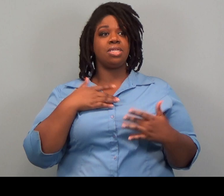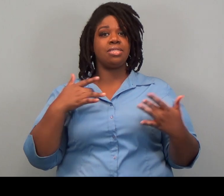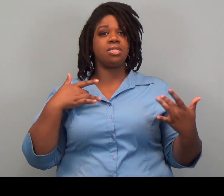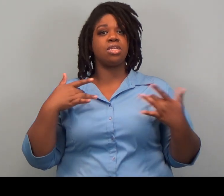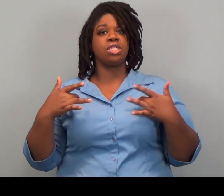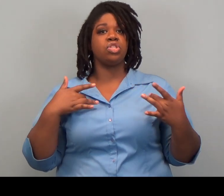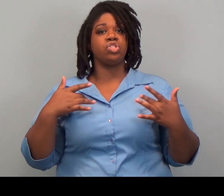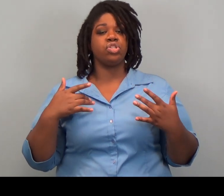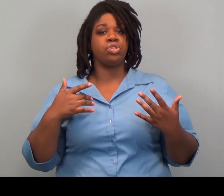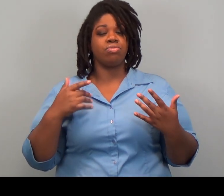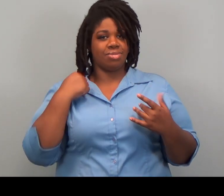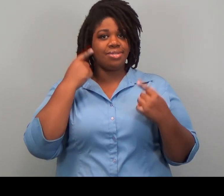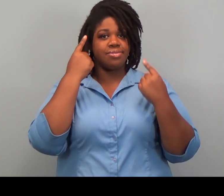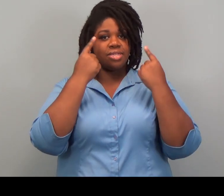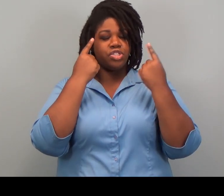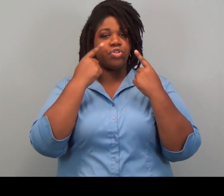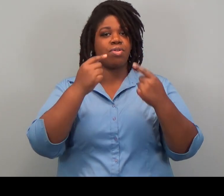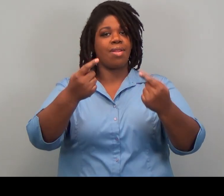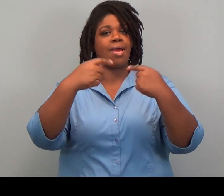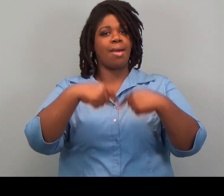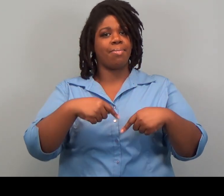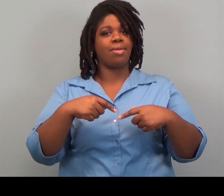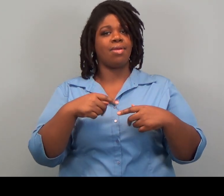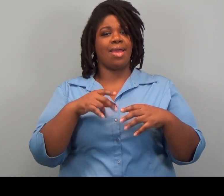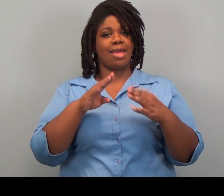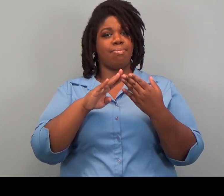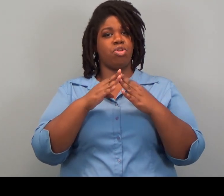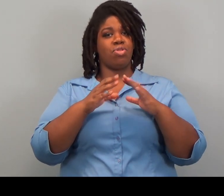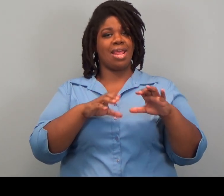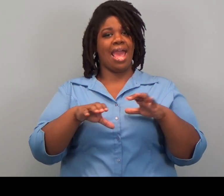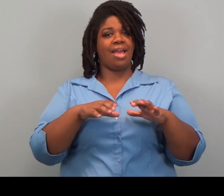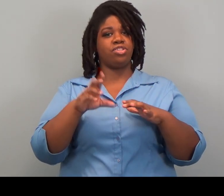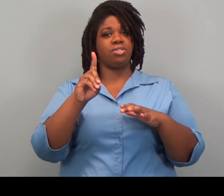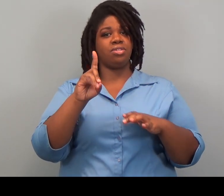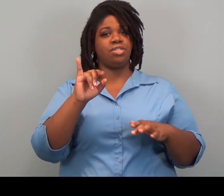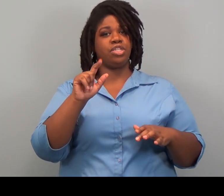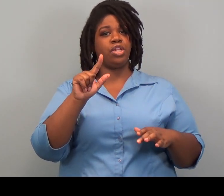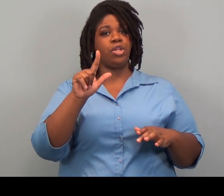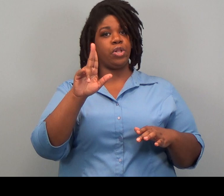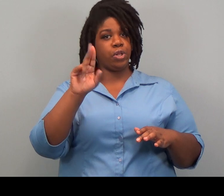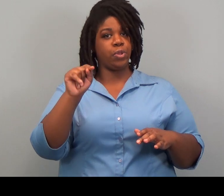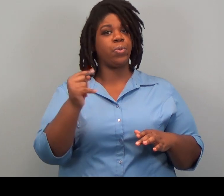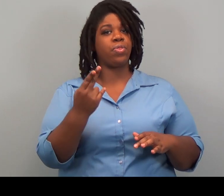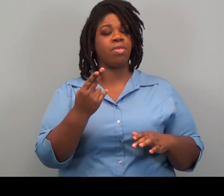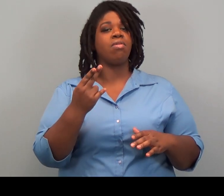Please consider coming to Community Action Duluth to get your taxes done for free.